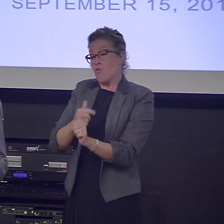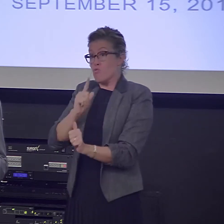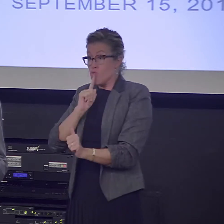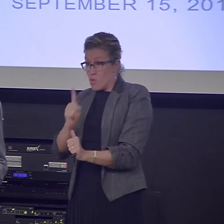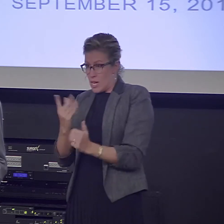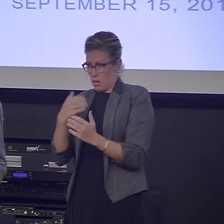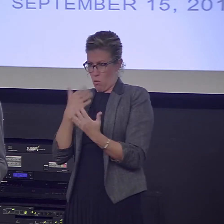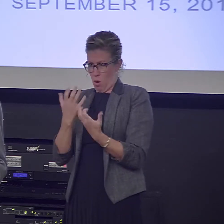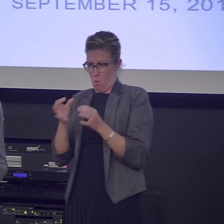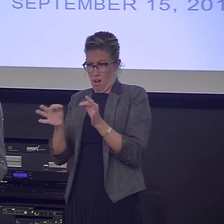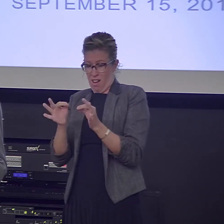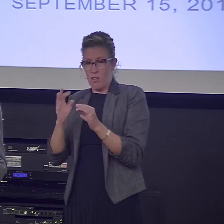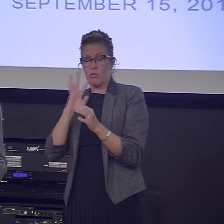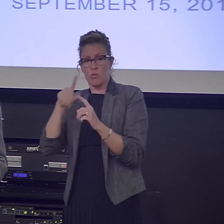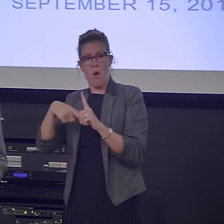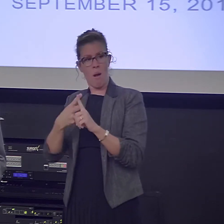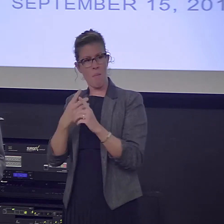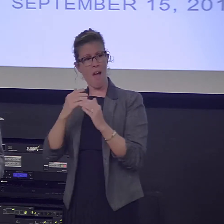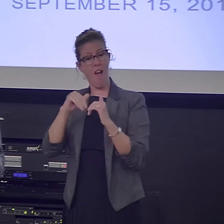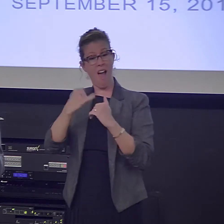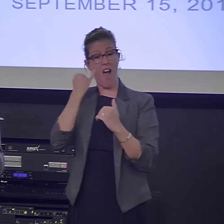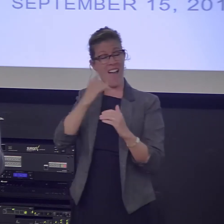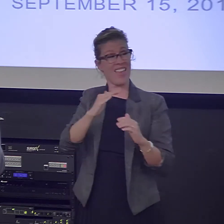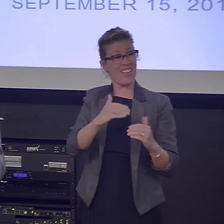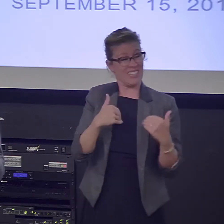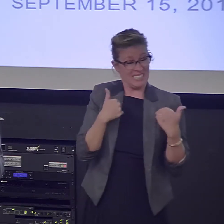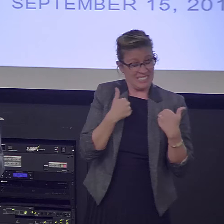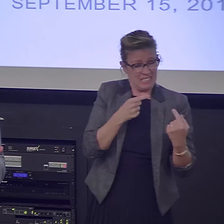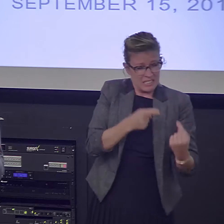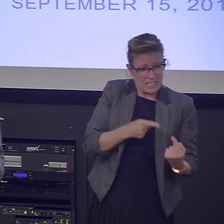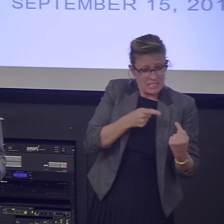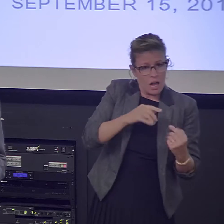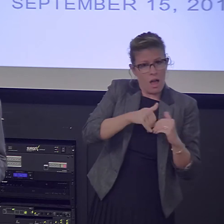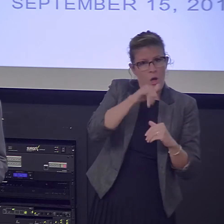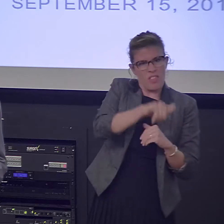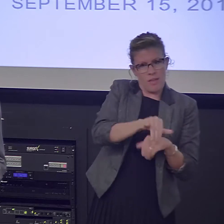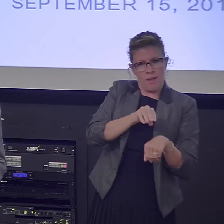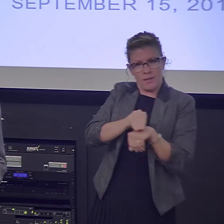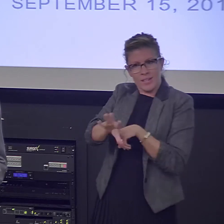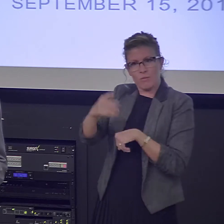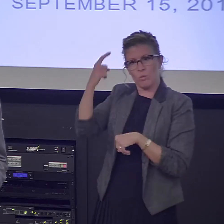is the effects of adversity on brain and behavioral development